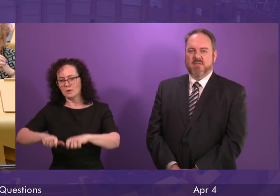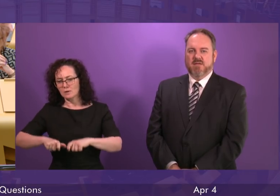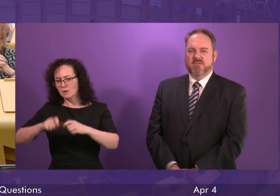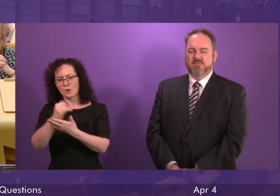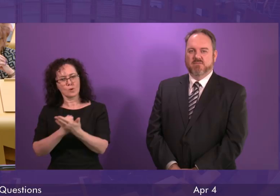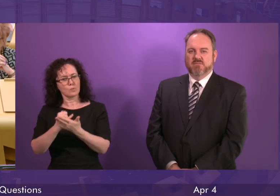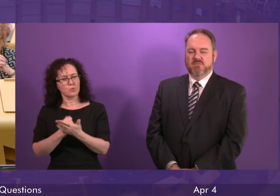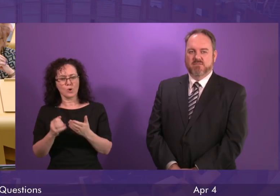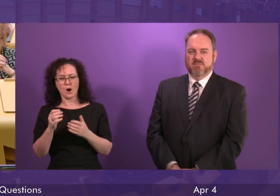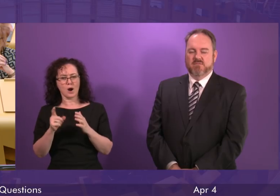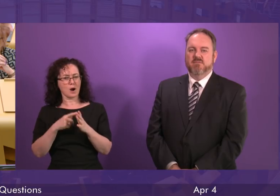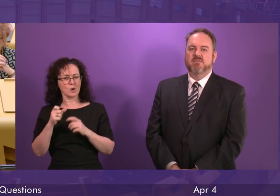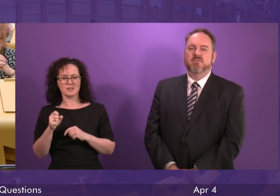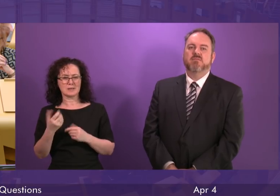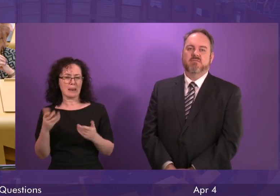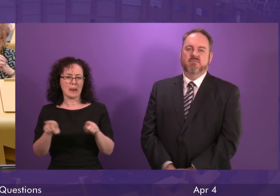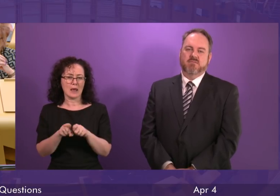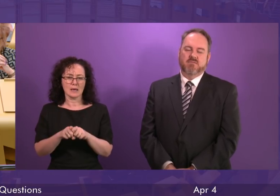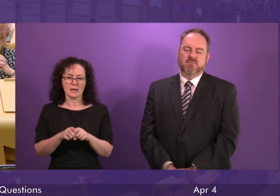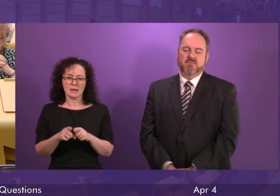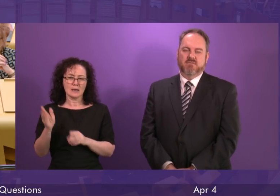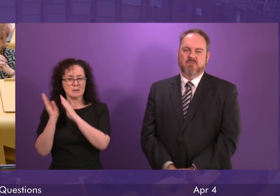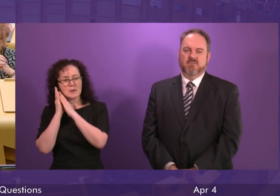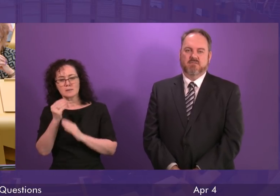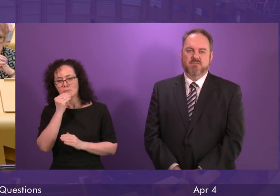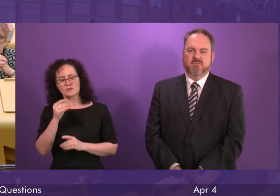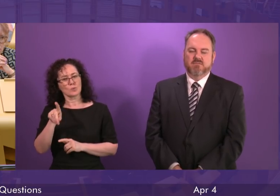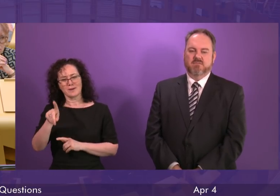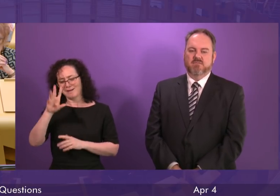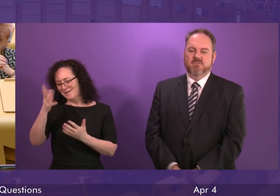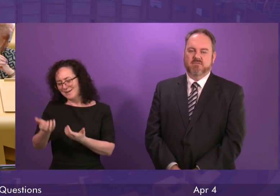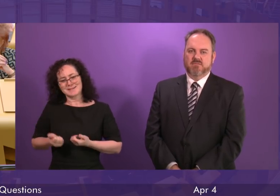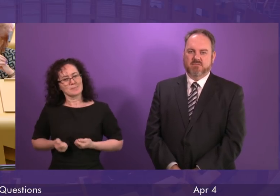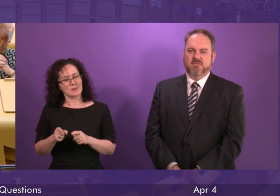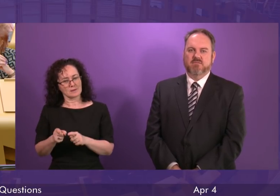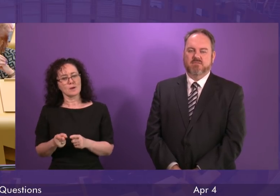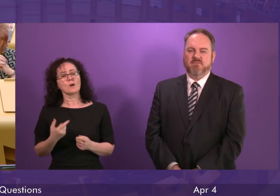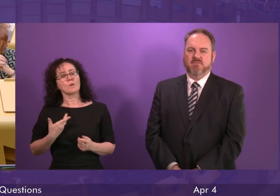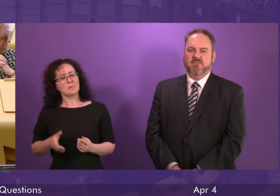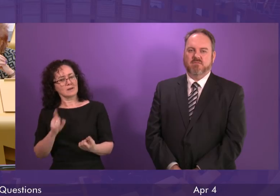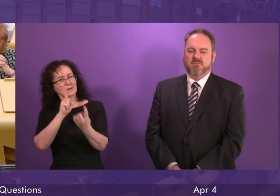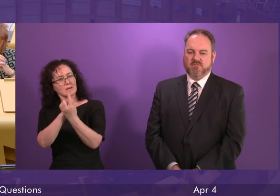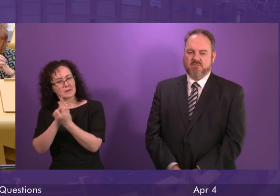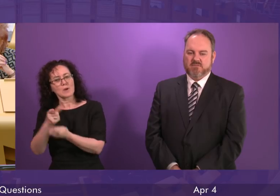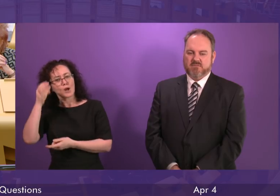more than seven days. Breaches should not be tolerated, and the Minister for Local Government, Housing and Planning has already met councils concerned to discuss solutions.